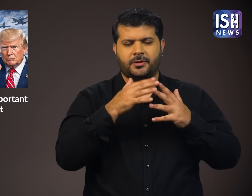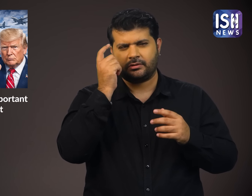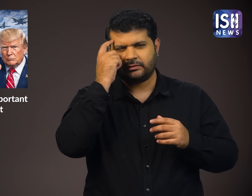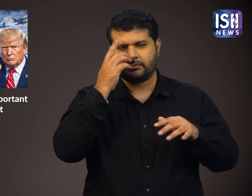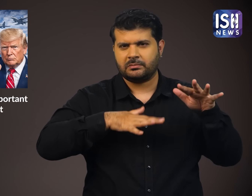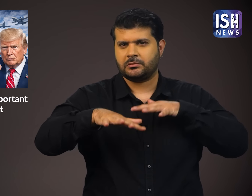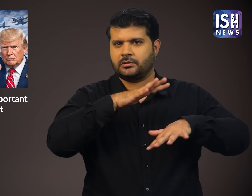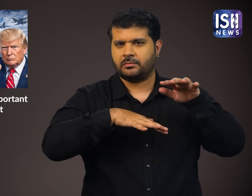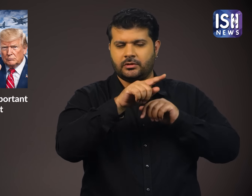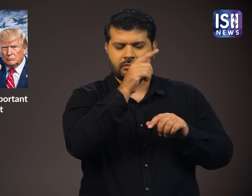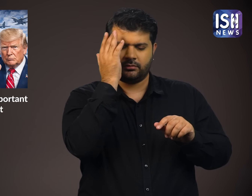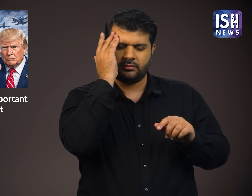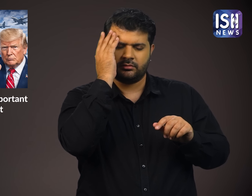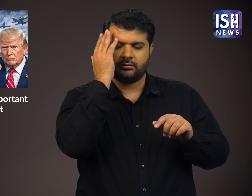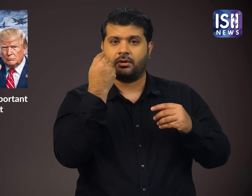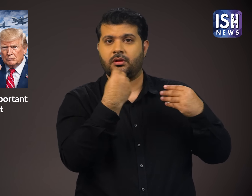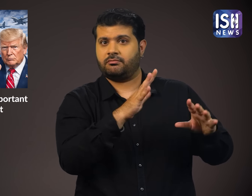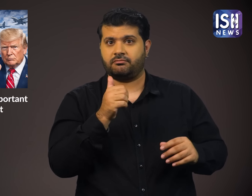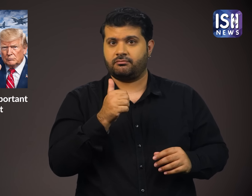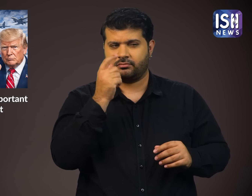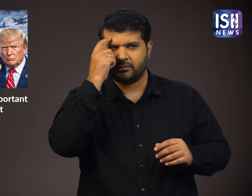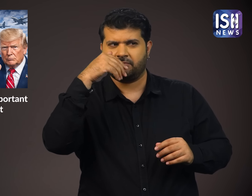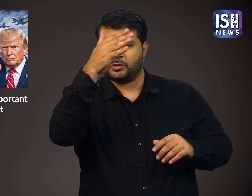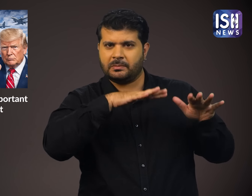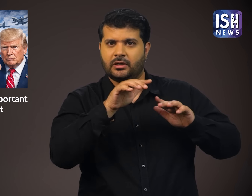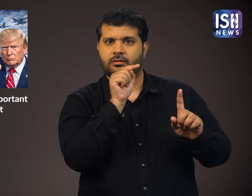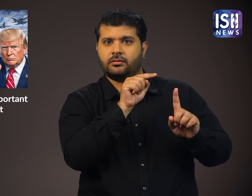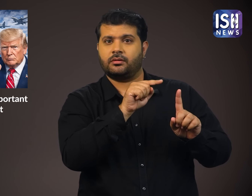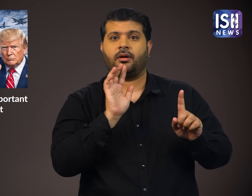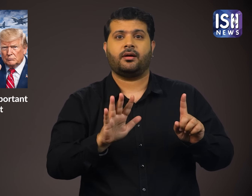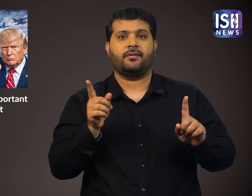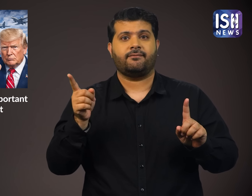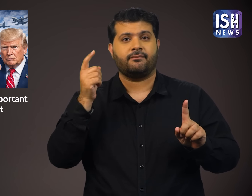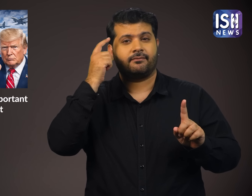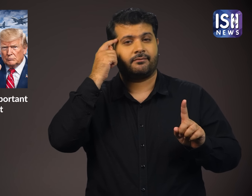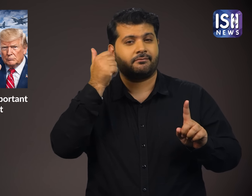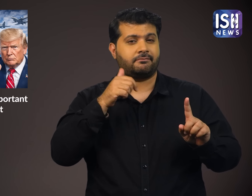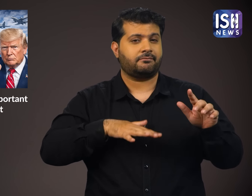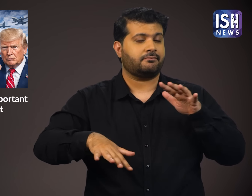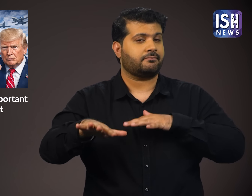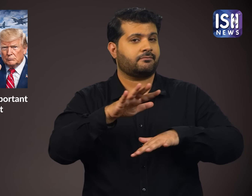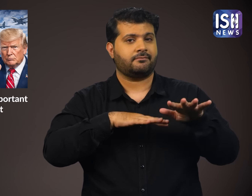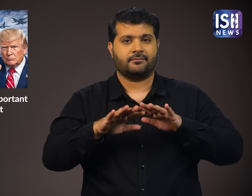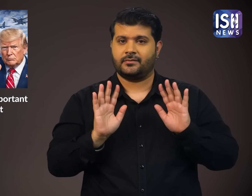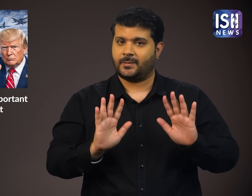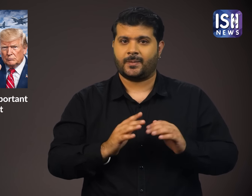This is why the U.S. is not giving up on Greenland. It is a highly strategic plan.